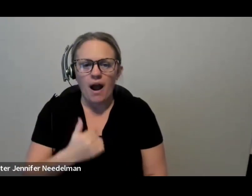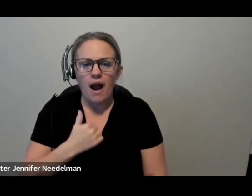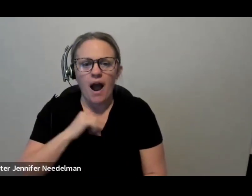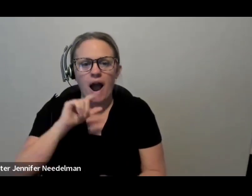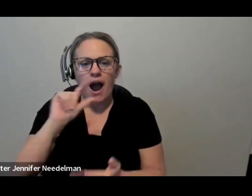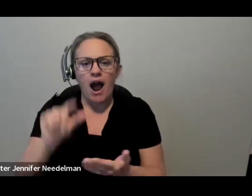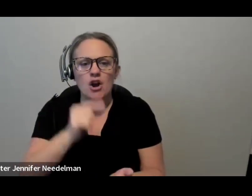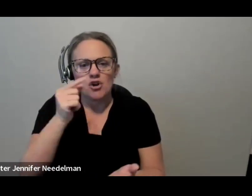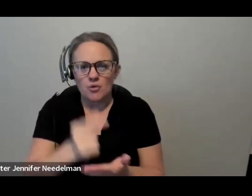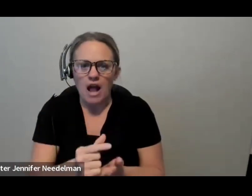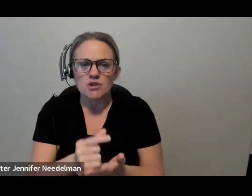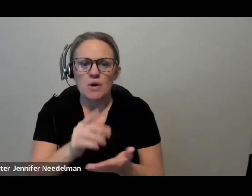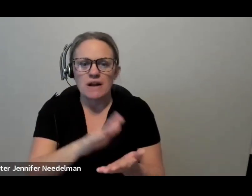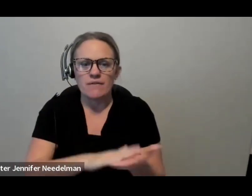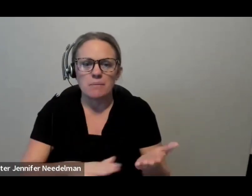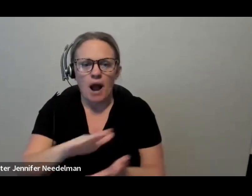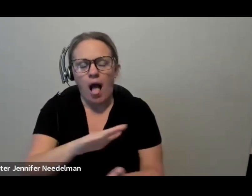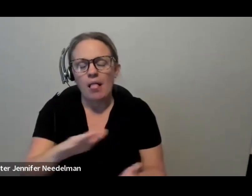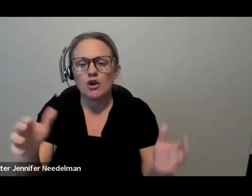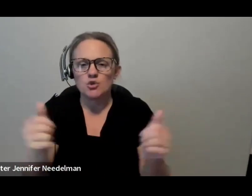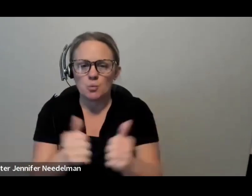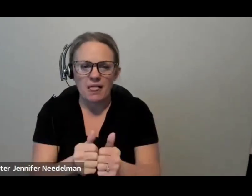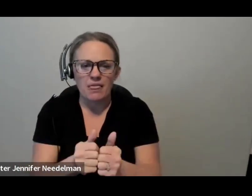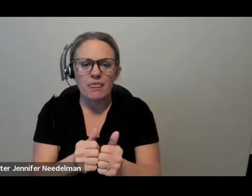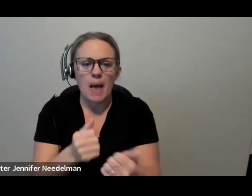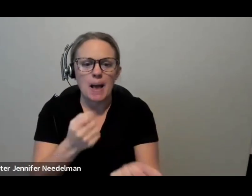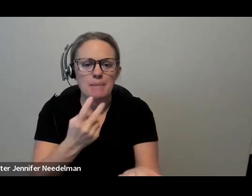with masters, like was was